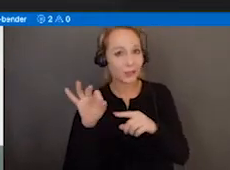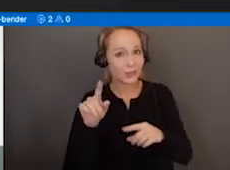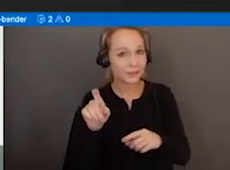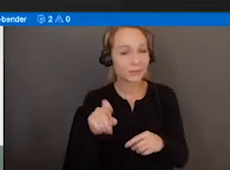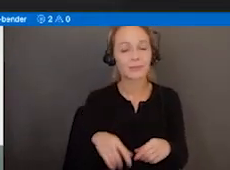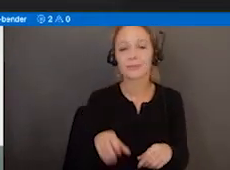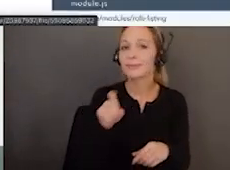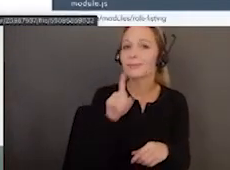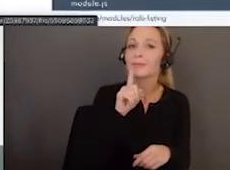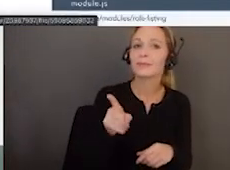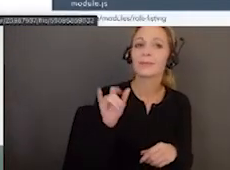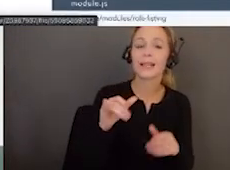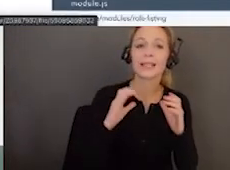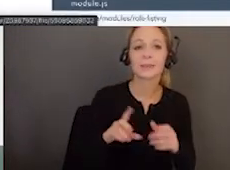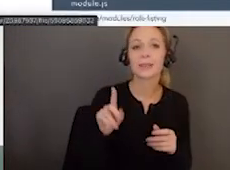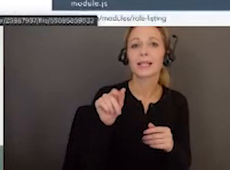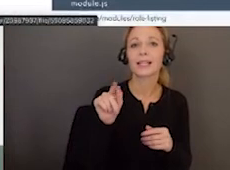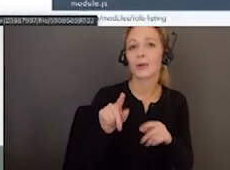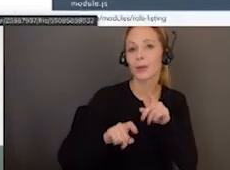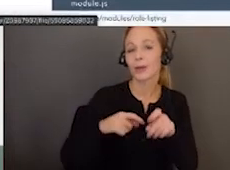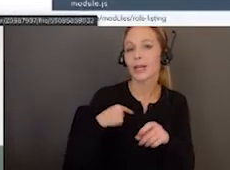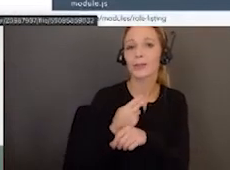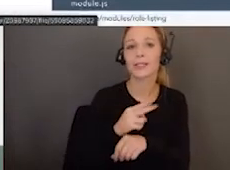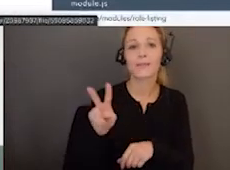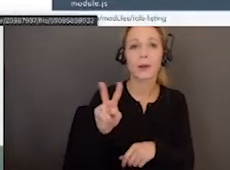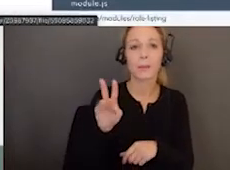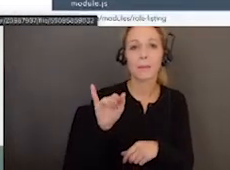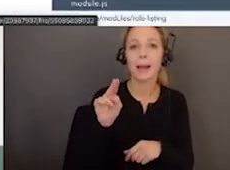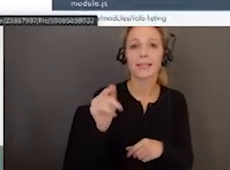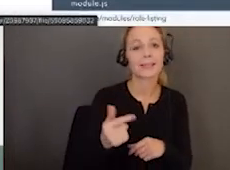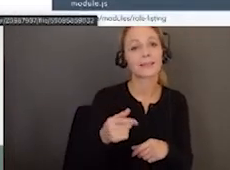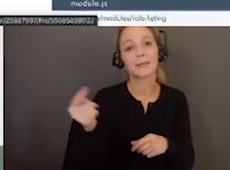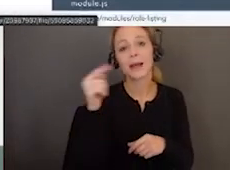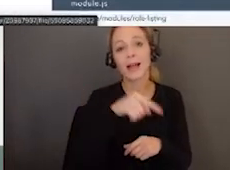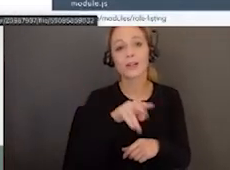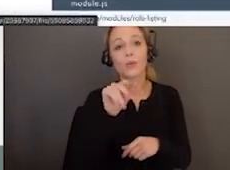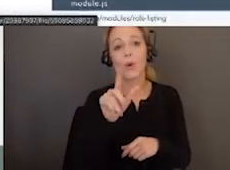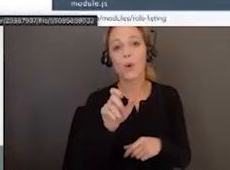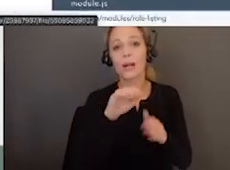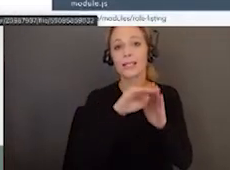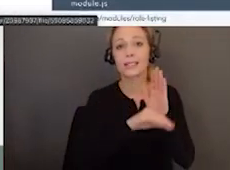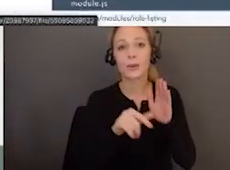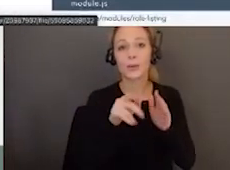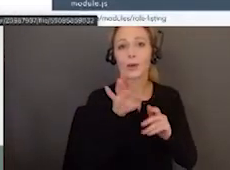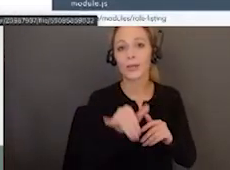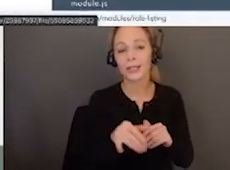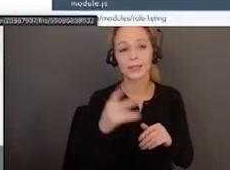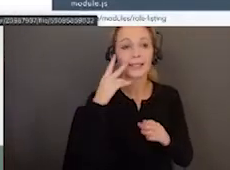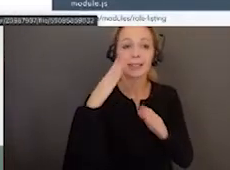YES, I USED VARIABLE BINDINGS, SO HERE AT THE TOP OF